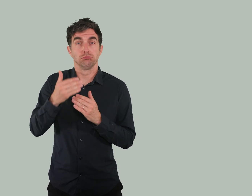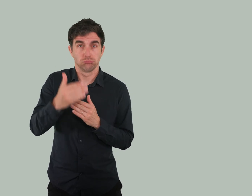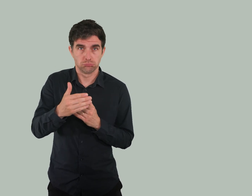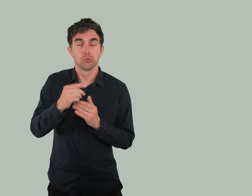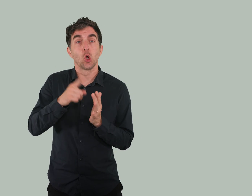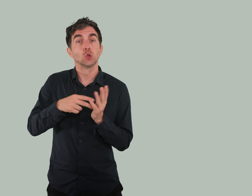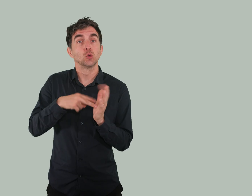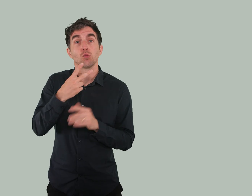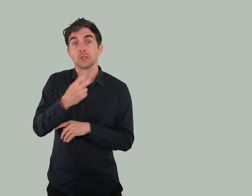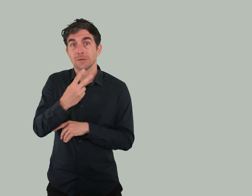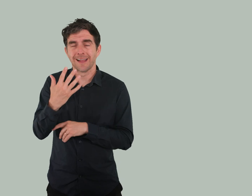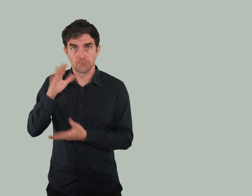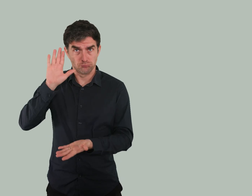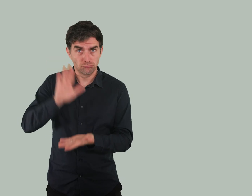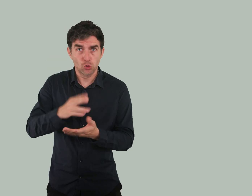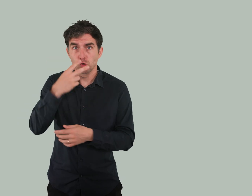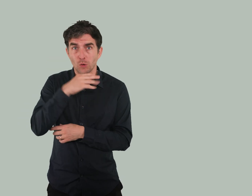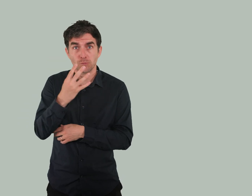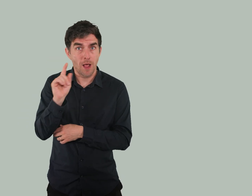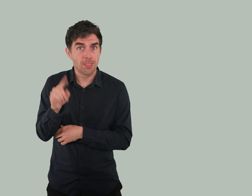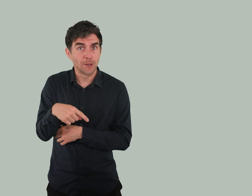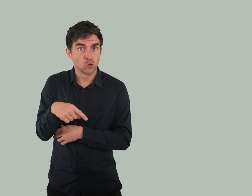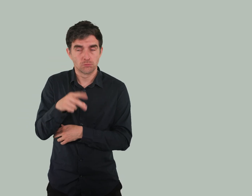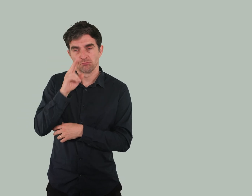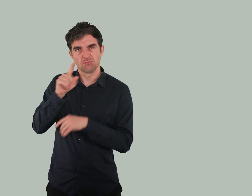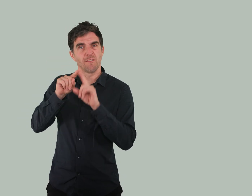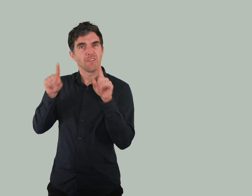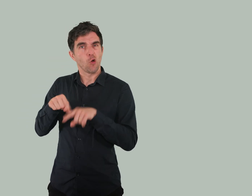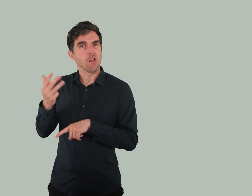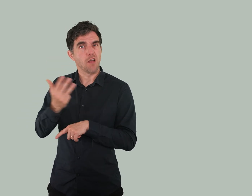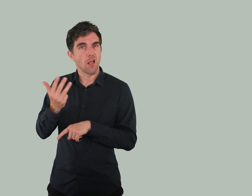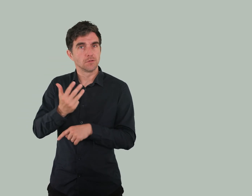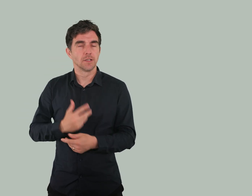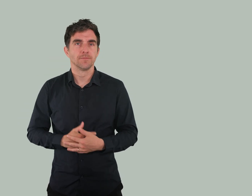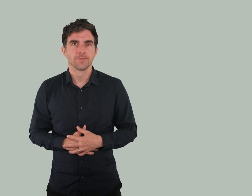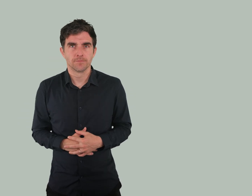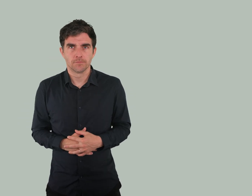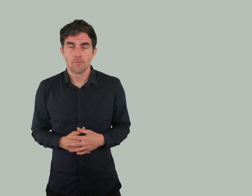to 204,000 in the year ending June 2025 (Figure 19).